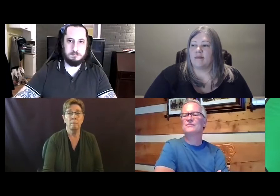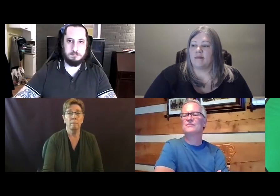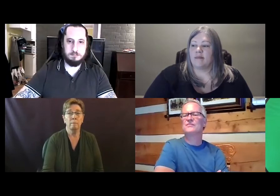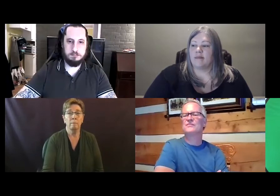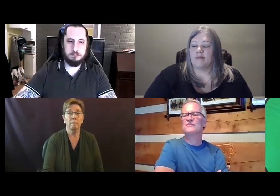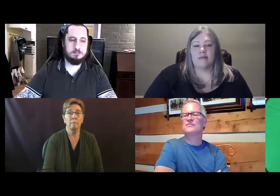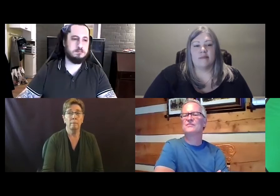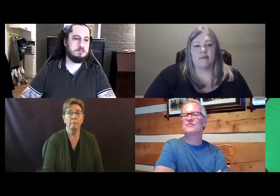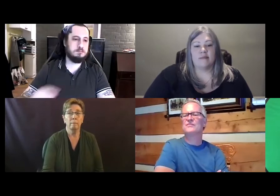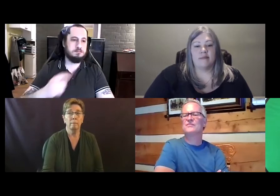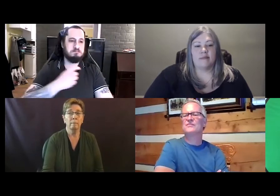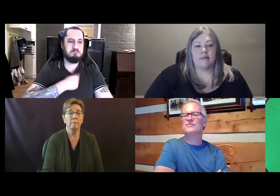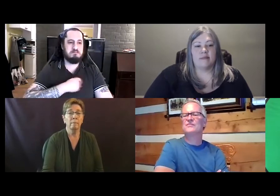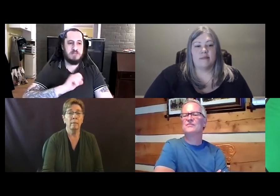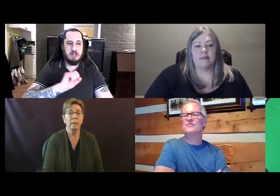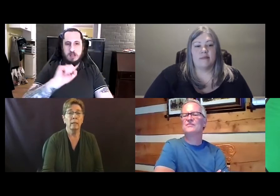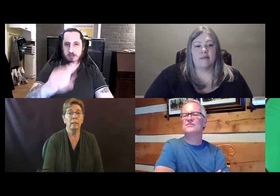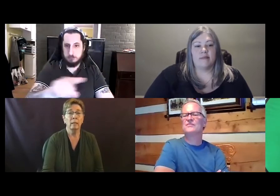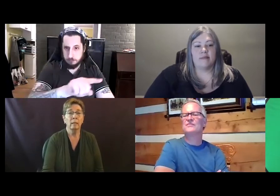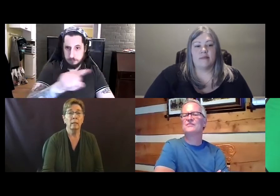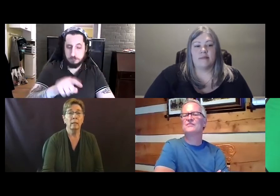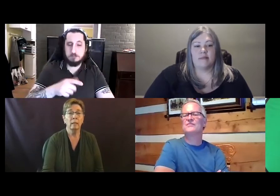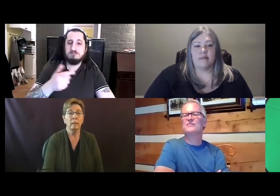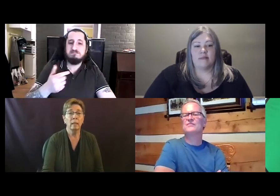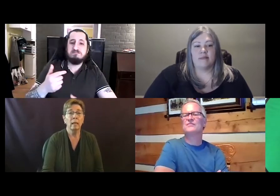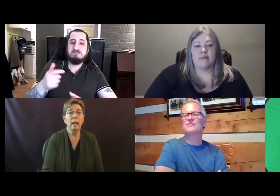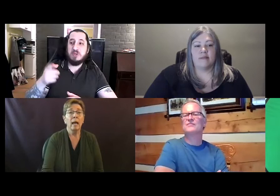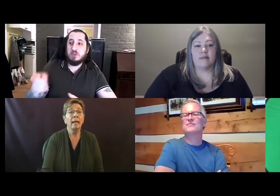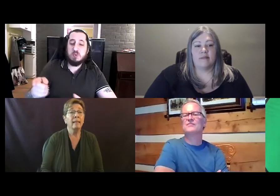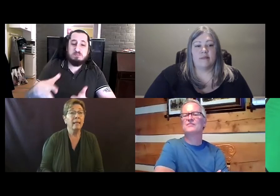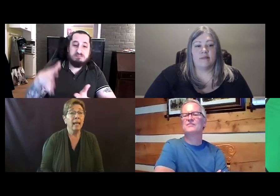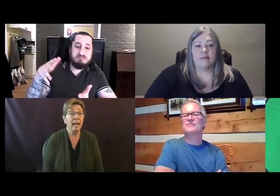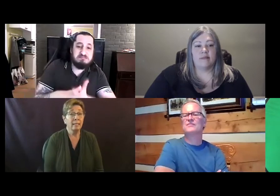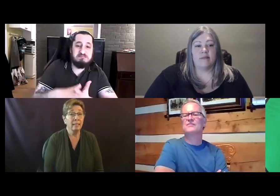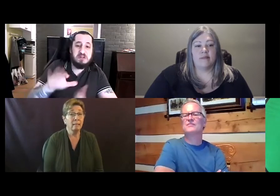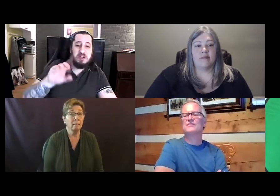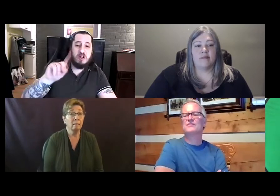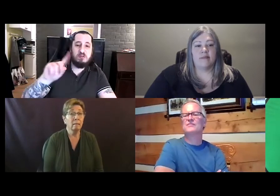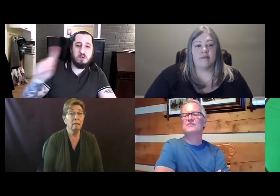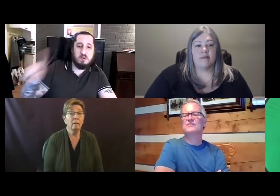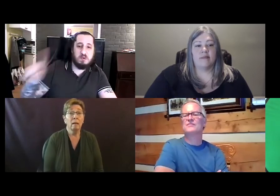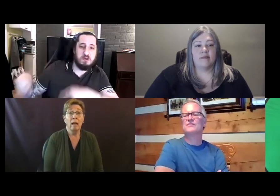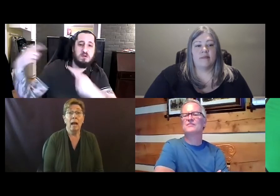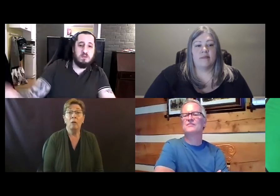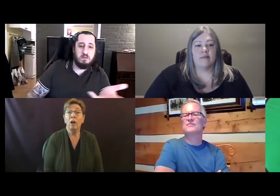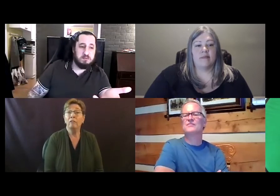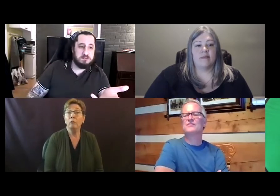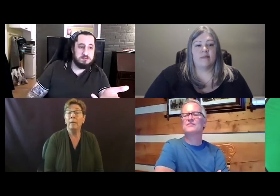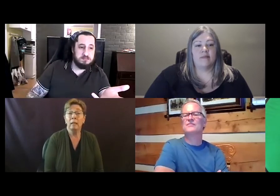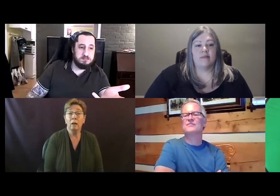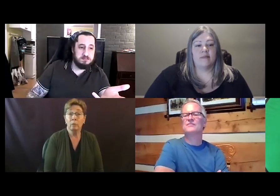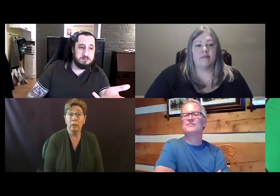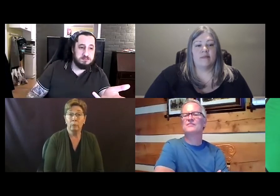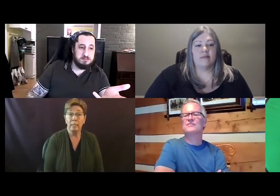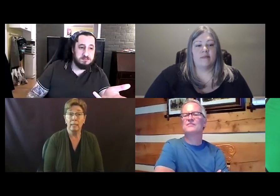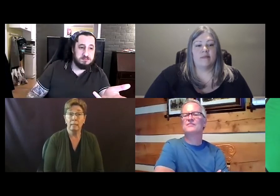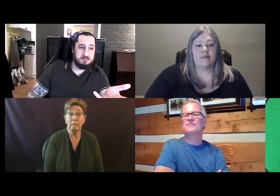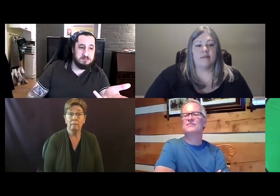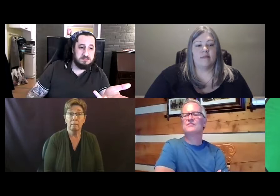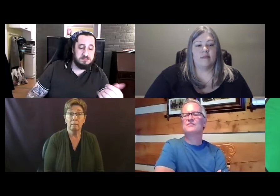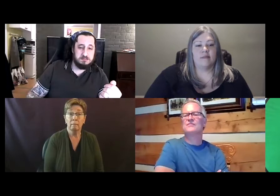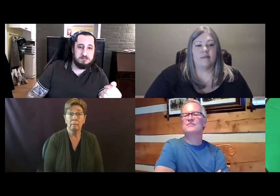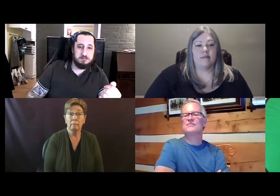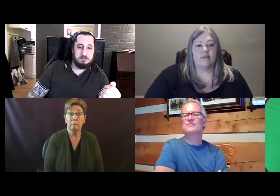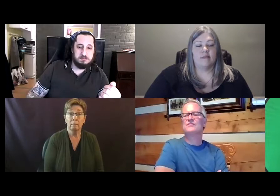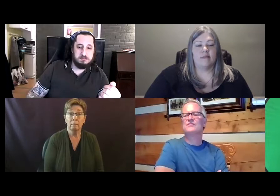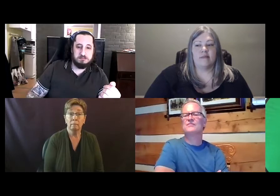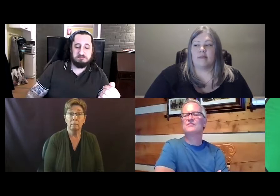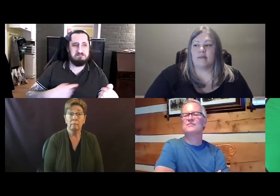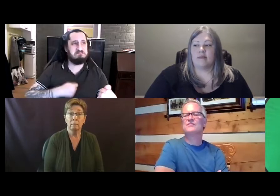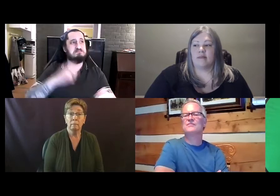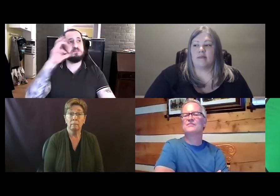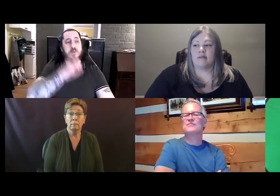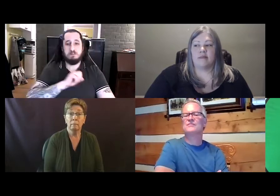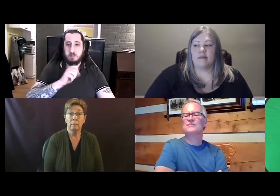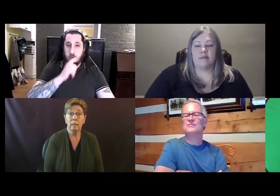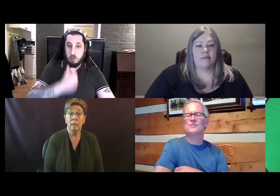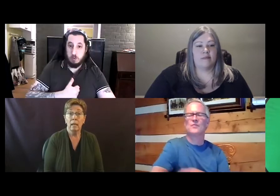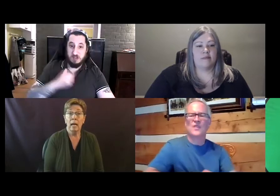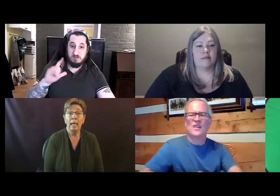I then asked how long have you been a Colorado resident?